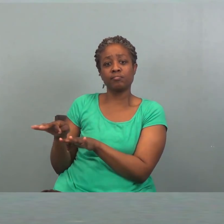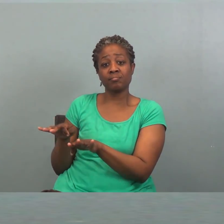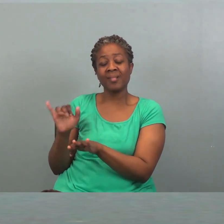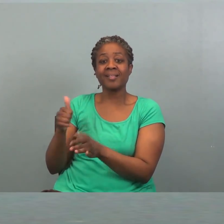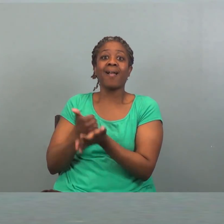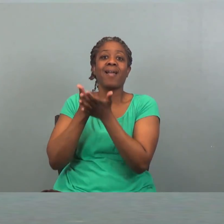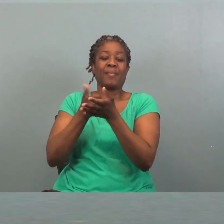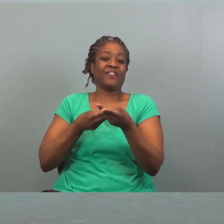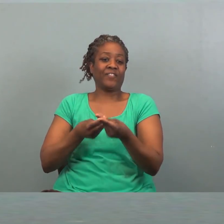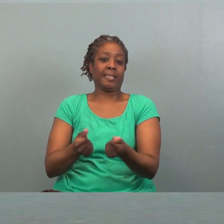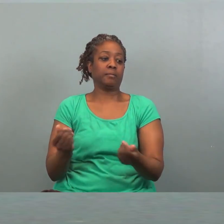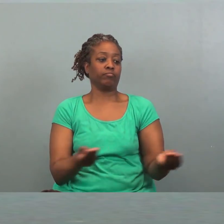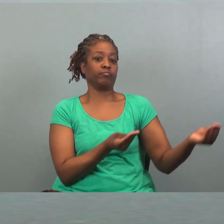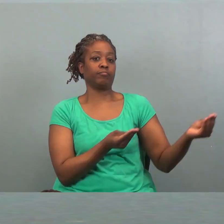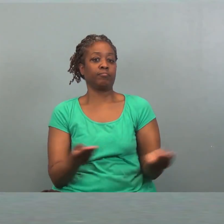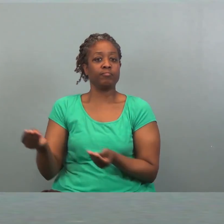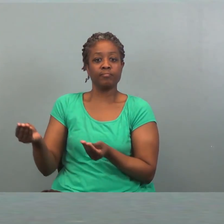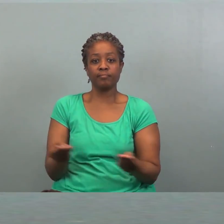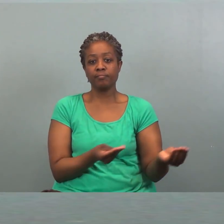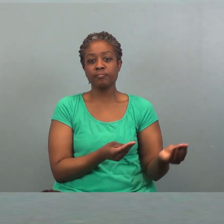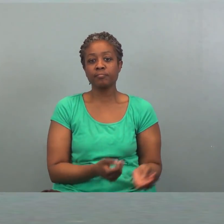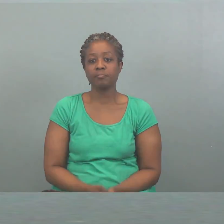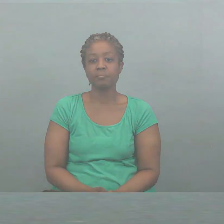and explain your role. Doing so will help the process go more smoothly during the session.